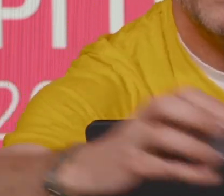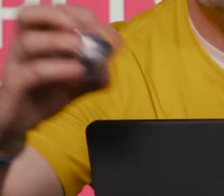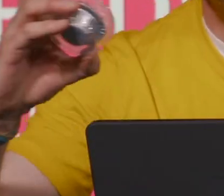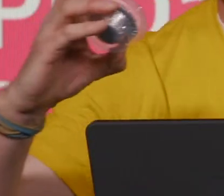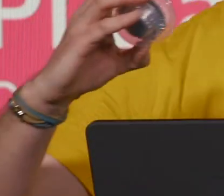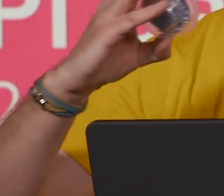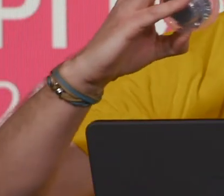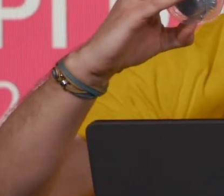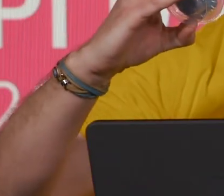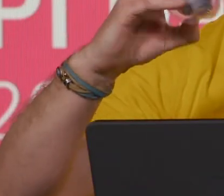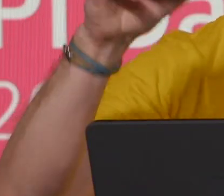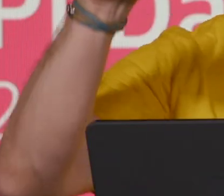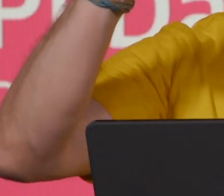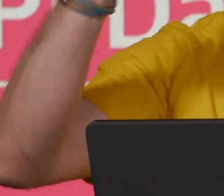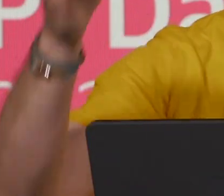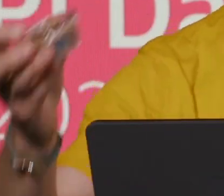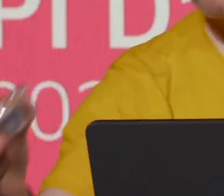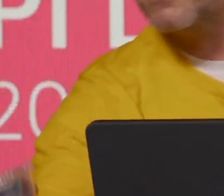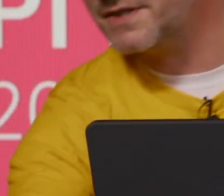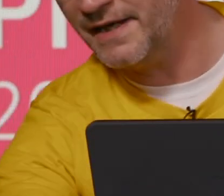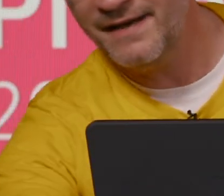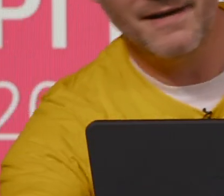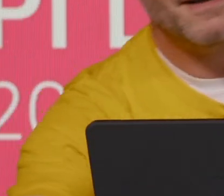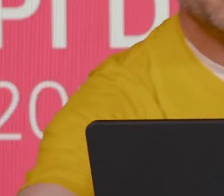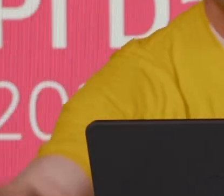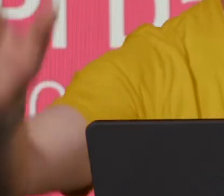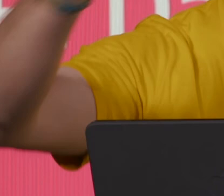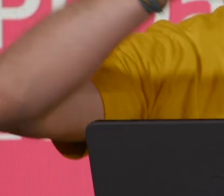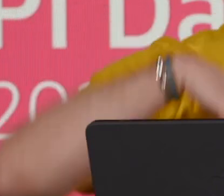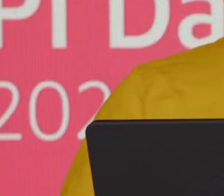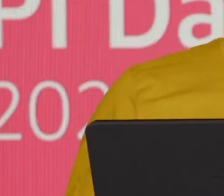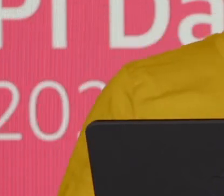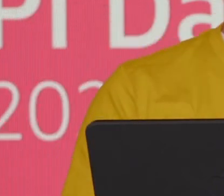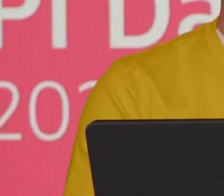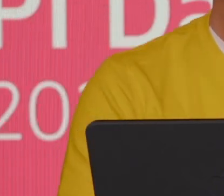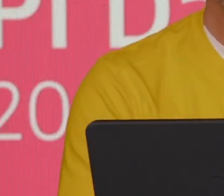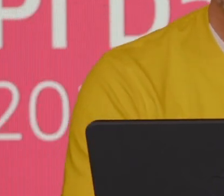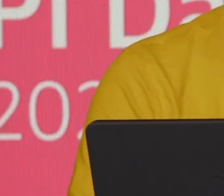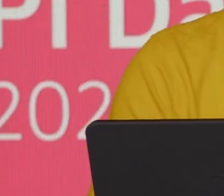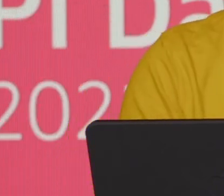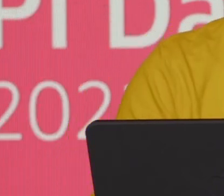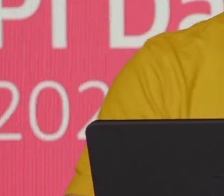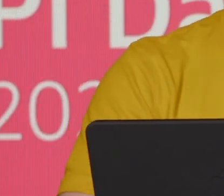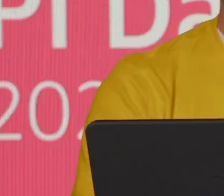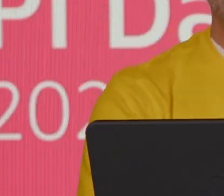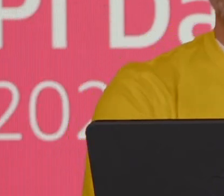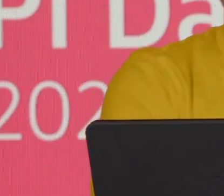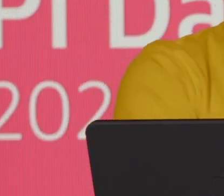We are doing our best to work through these through the day. So, you know, get in there, get your pies.